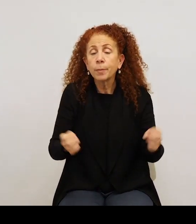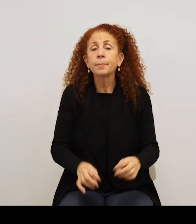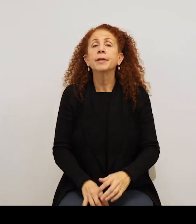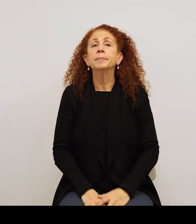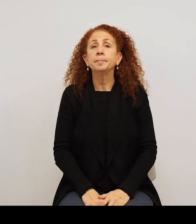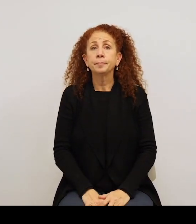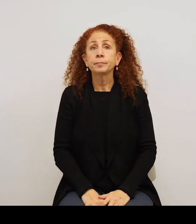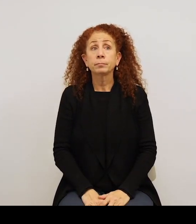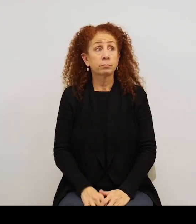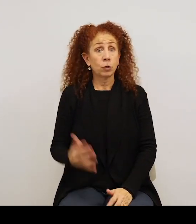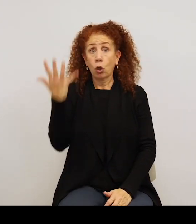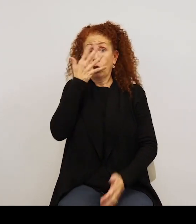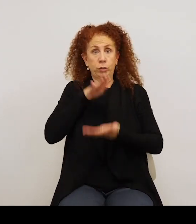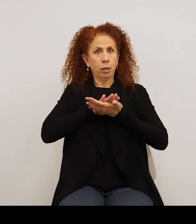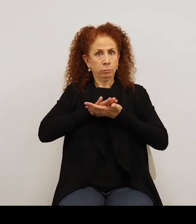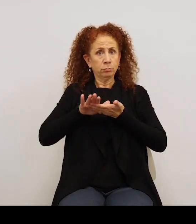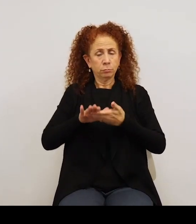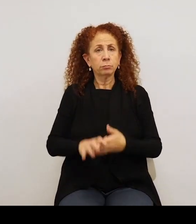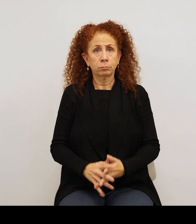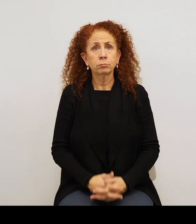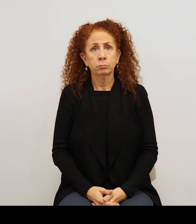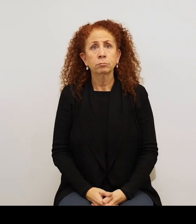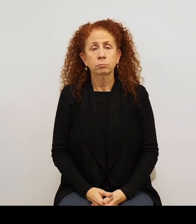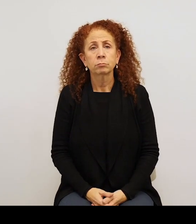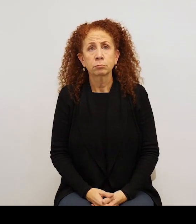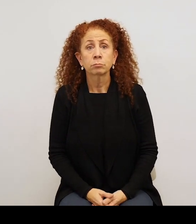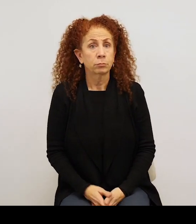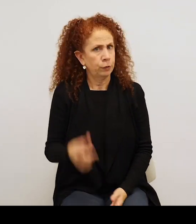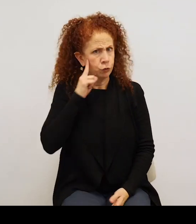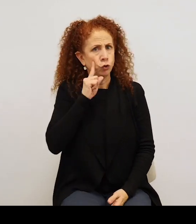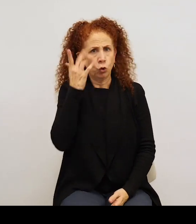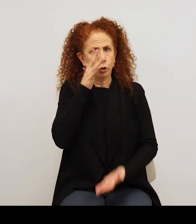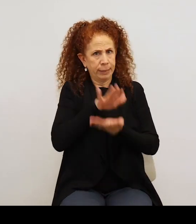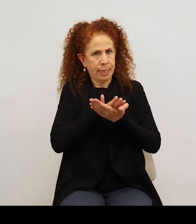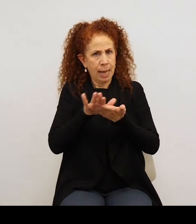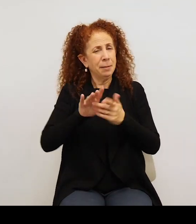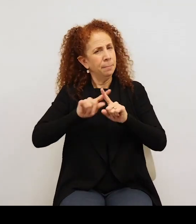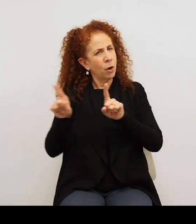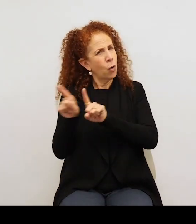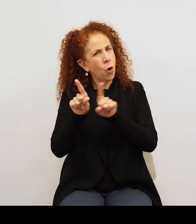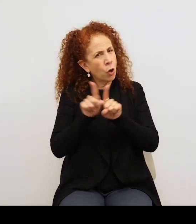And it actually looks quite nice. That's for sure. But there are also a lot of voices